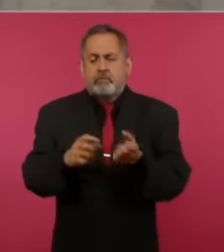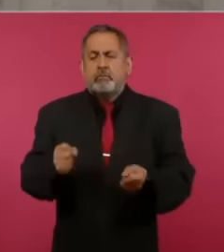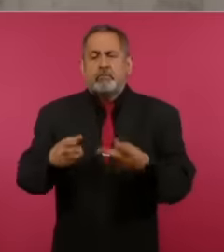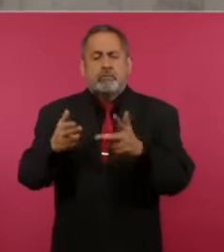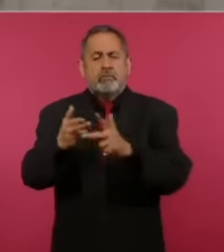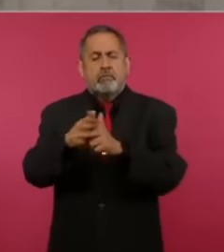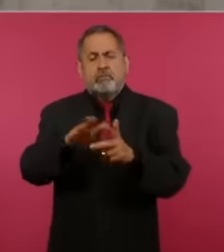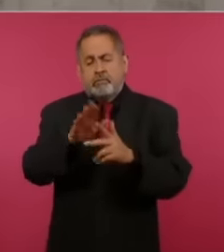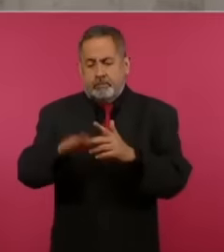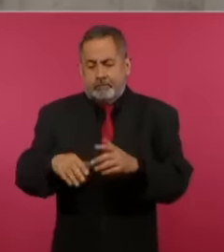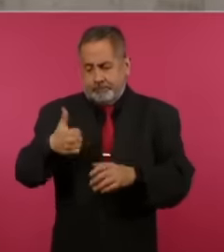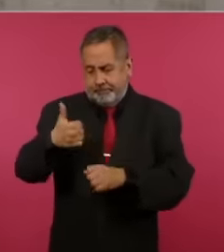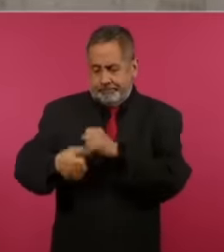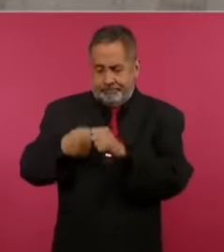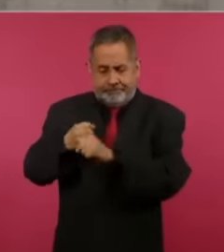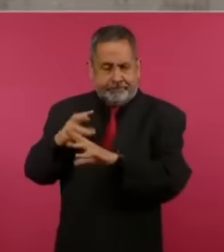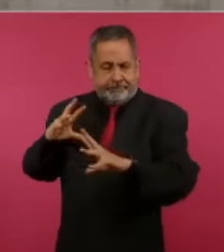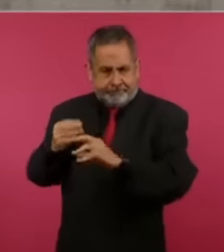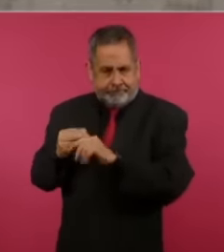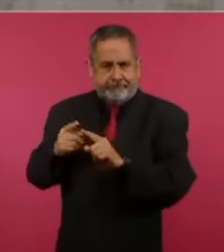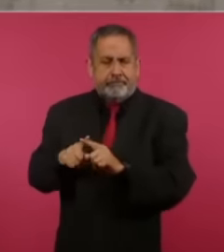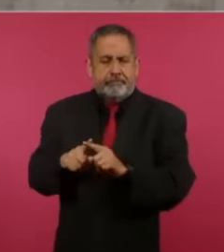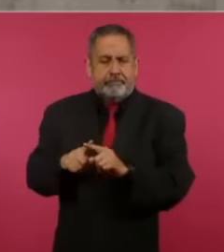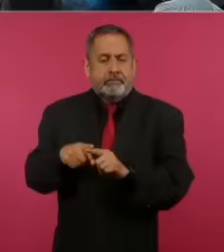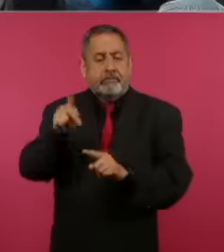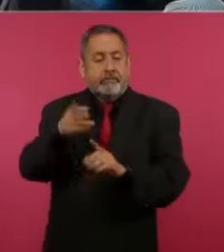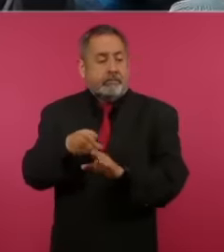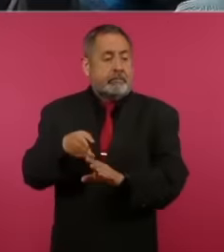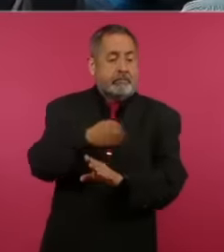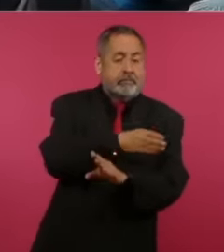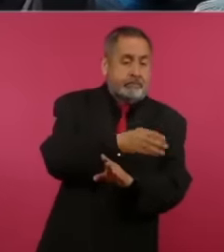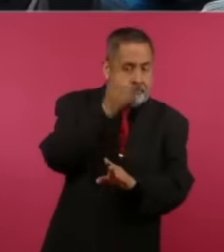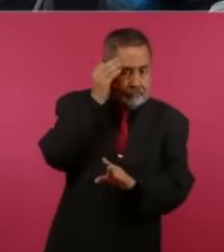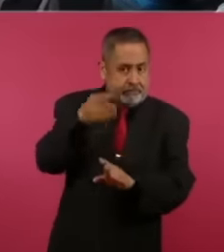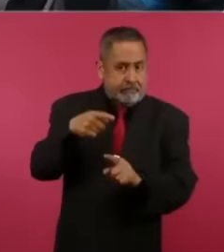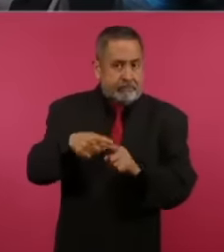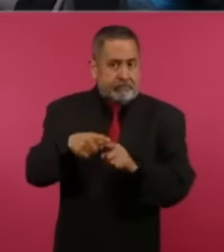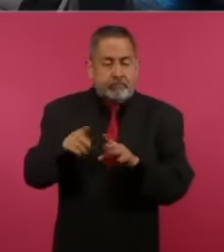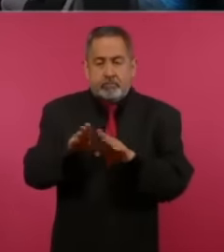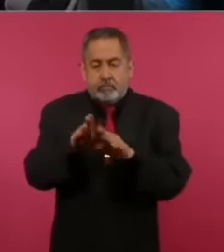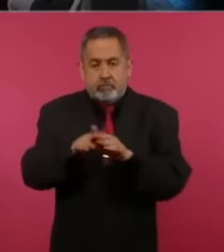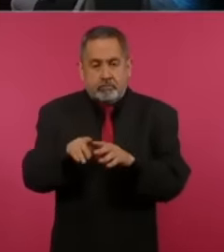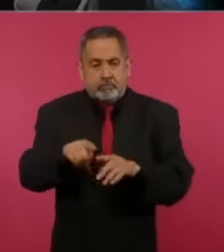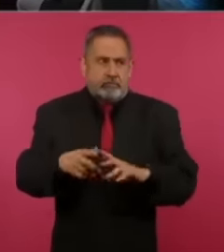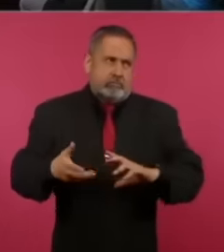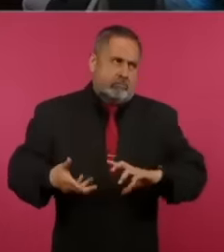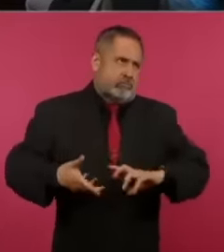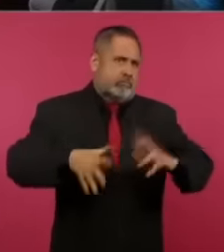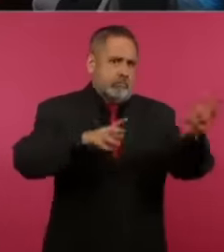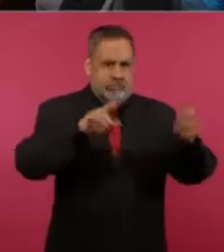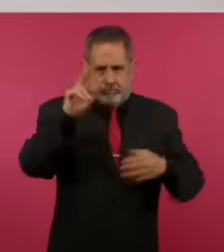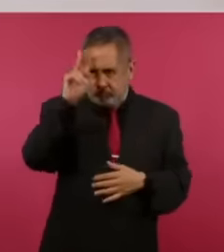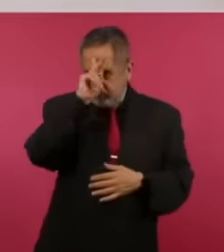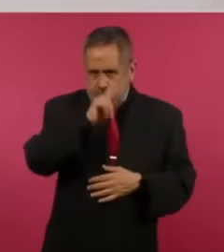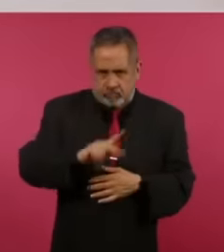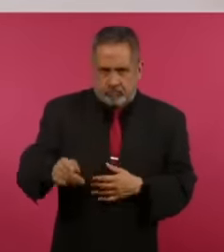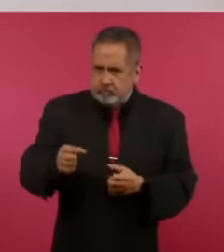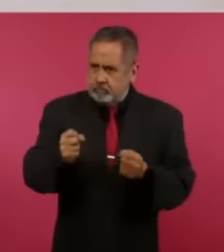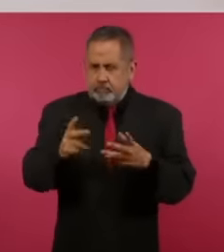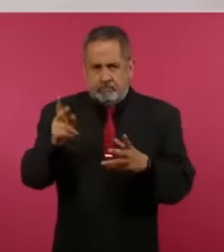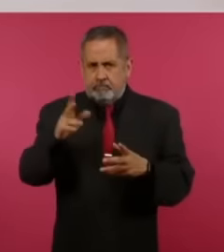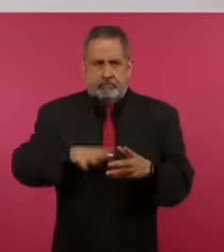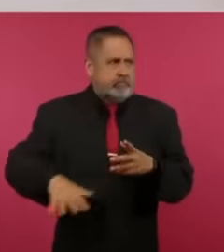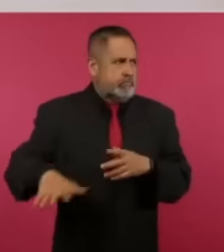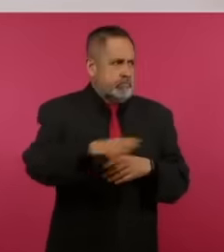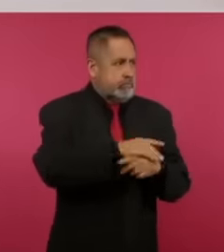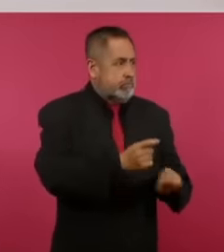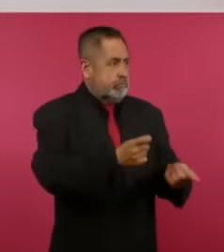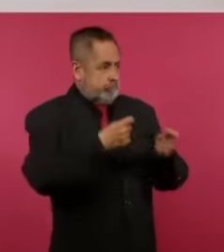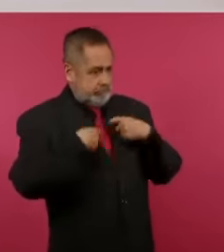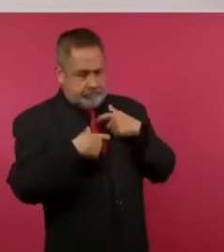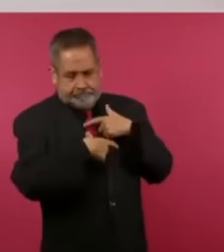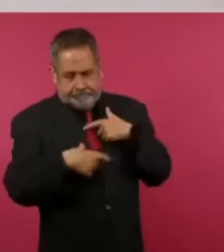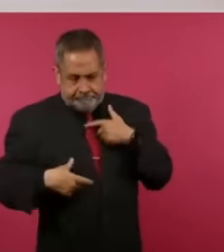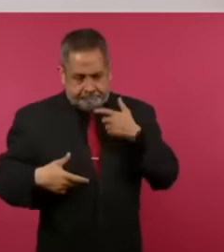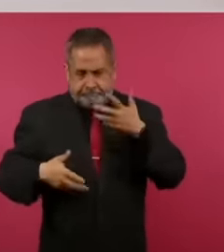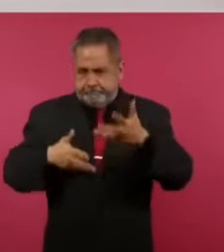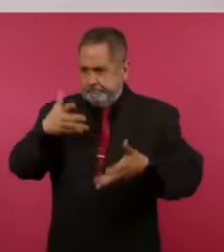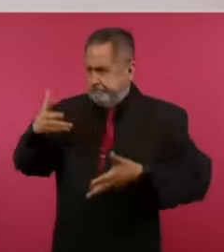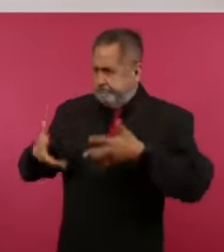the six-year term and they forget how we found or how they left the country in terms of violence,